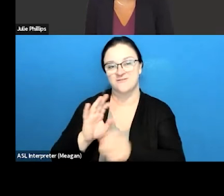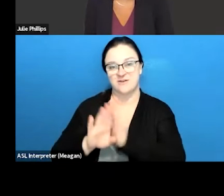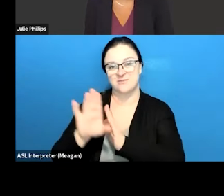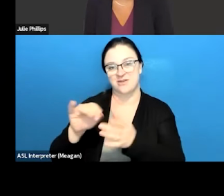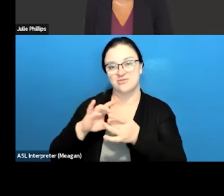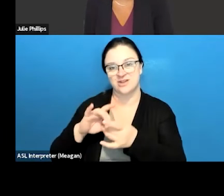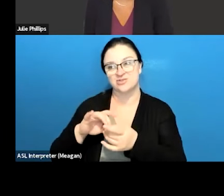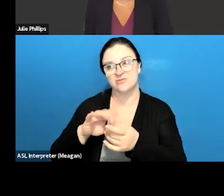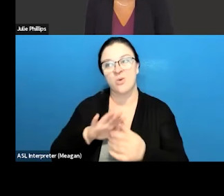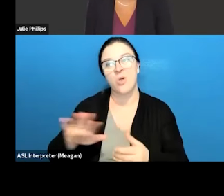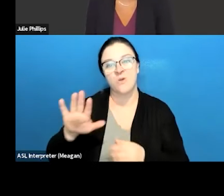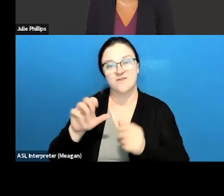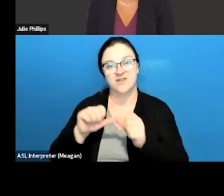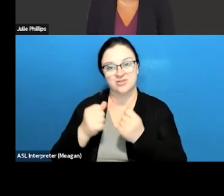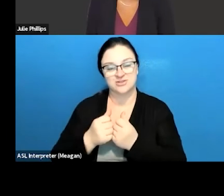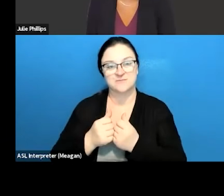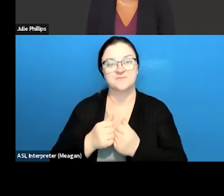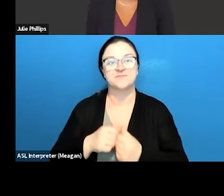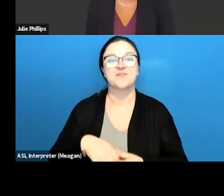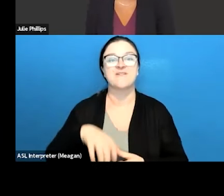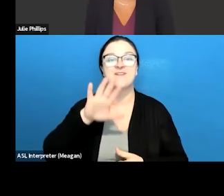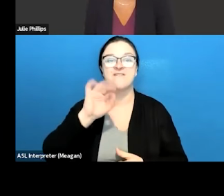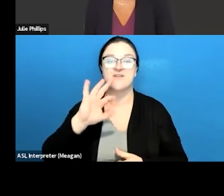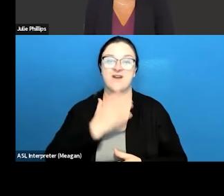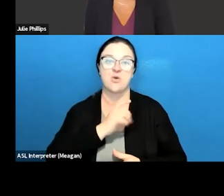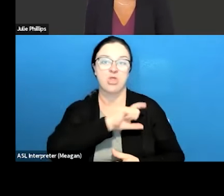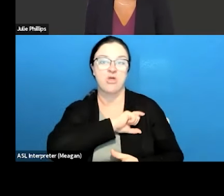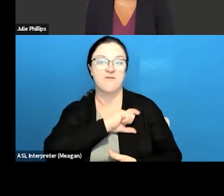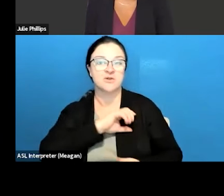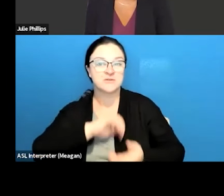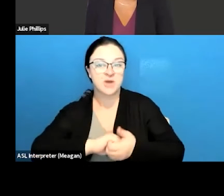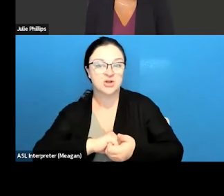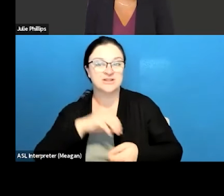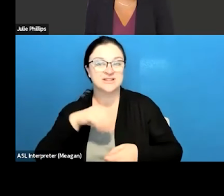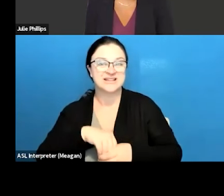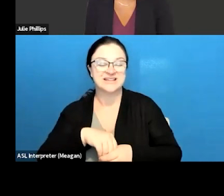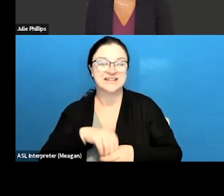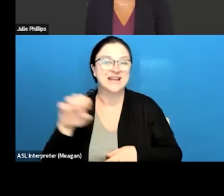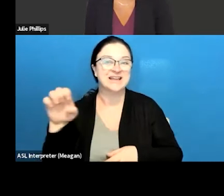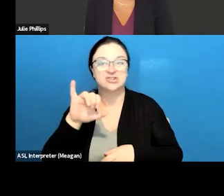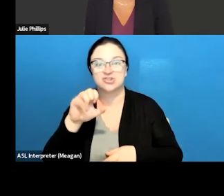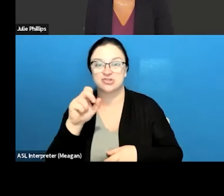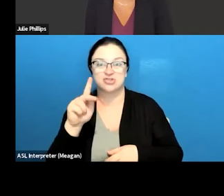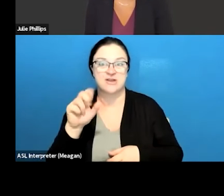In addition, five of our law enforcement partners in Eastern Jackson County have been operating